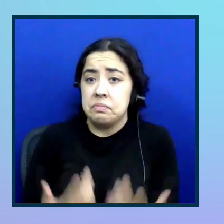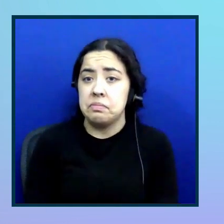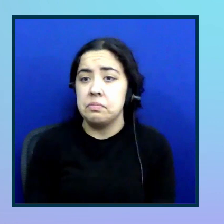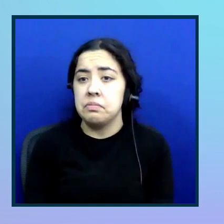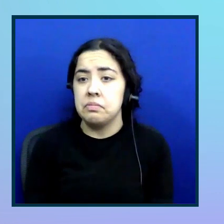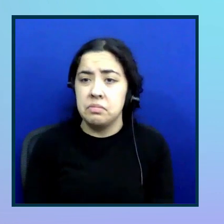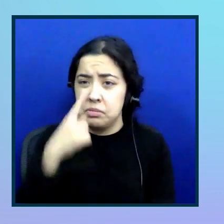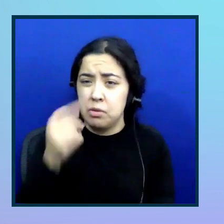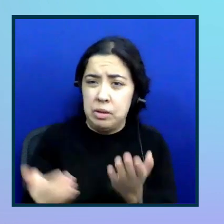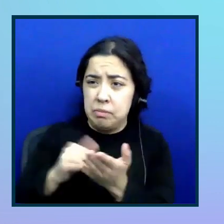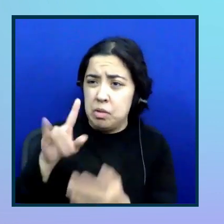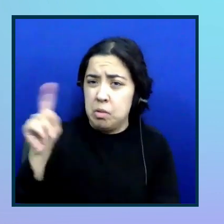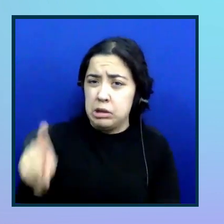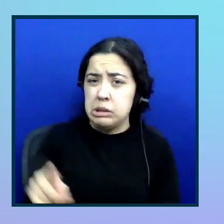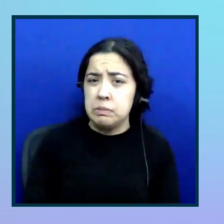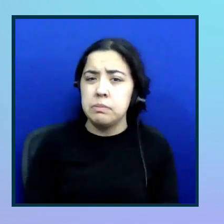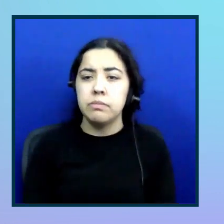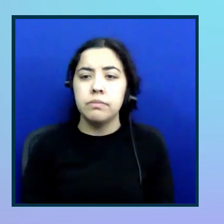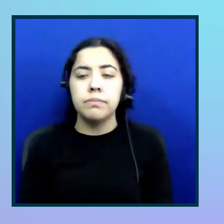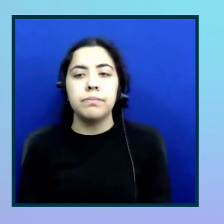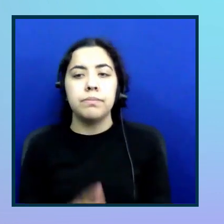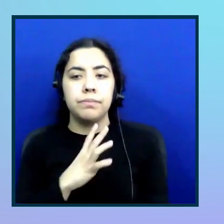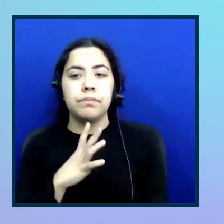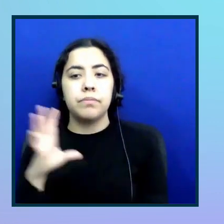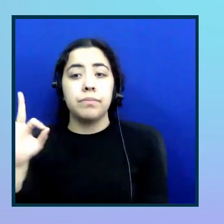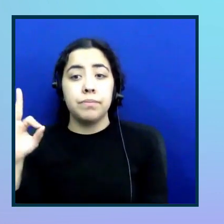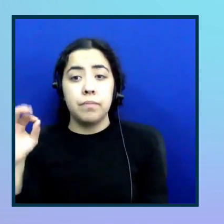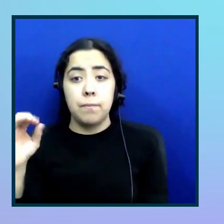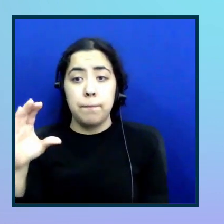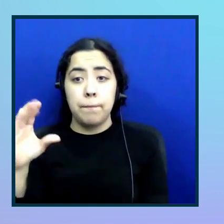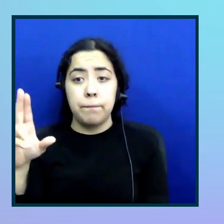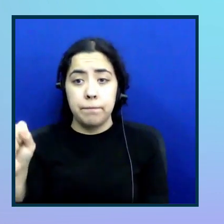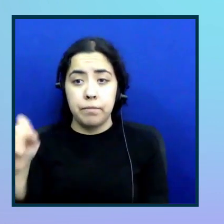Do you mind repeating that again? Yeah, yeah. So focus for web is used to describe